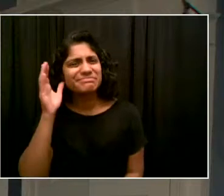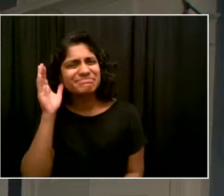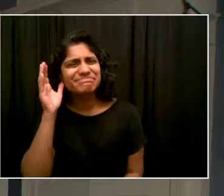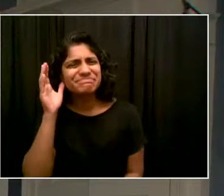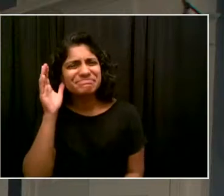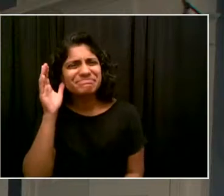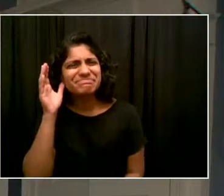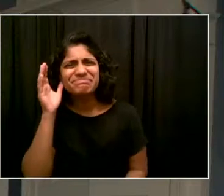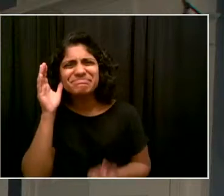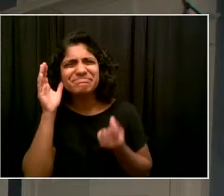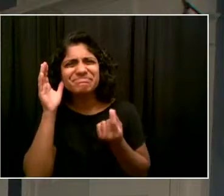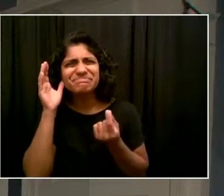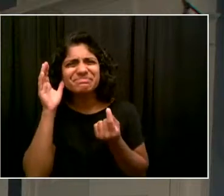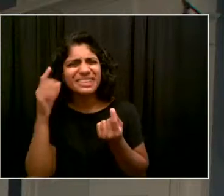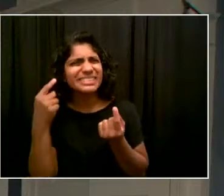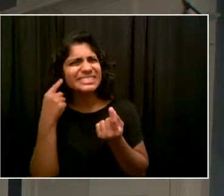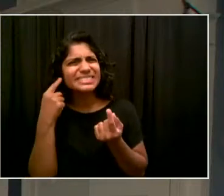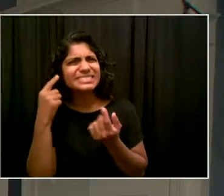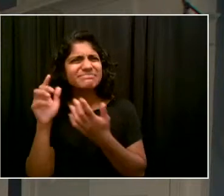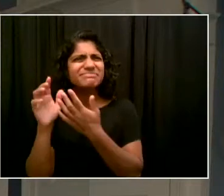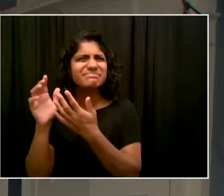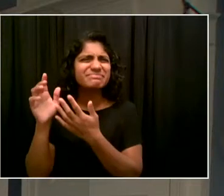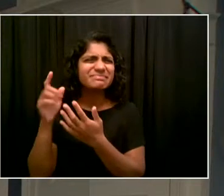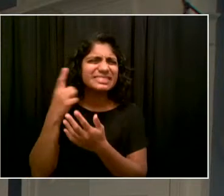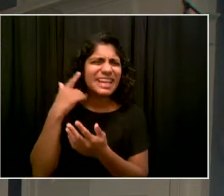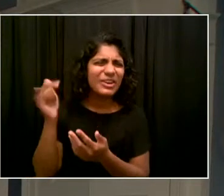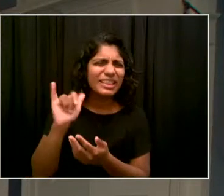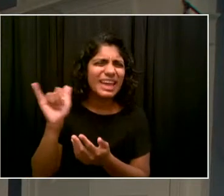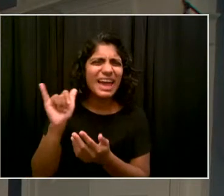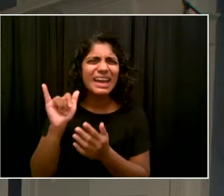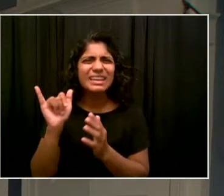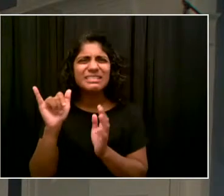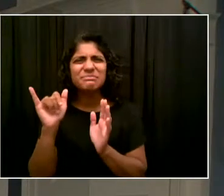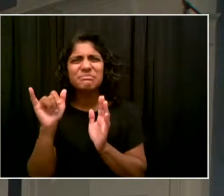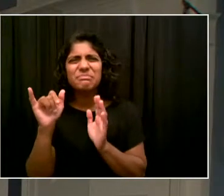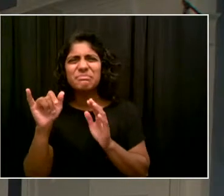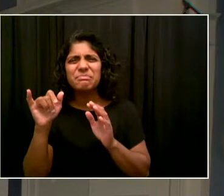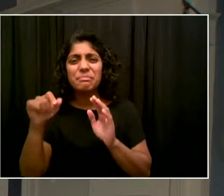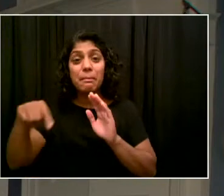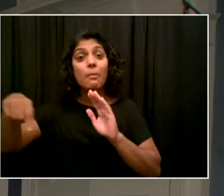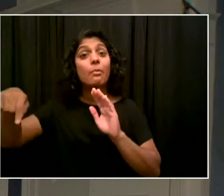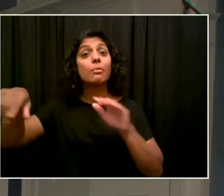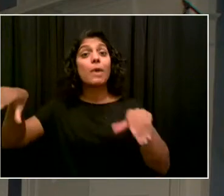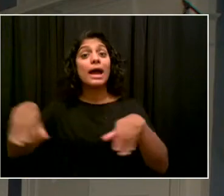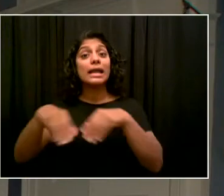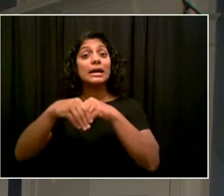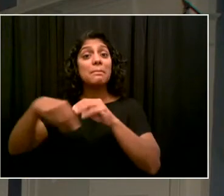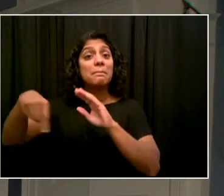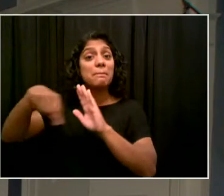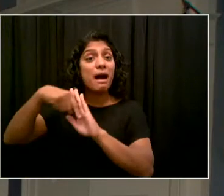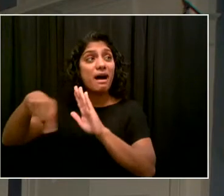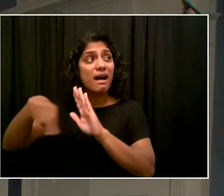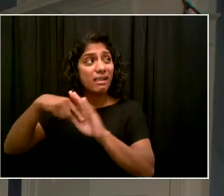GOOD MORNING EVERYBODY. DO YOU HEAR